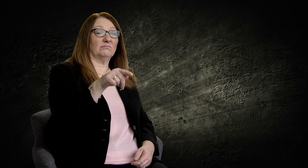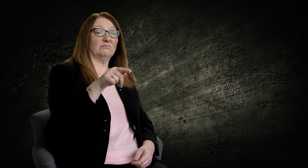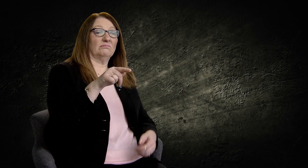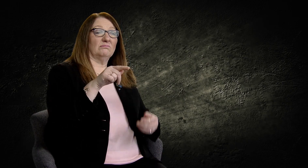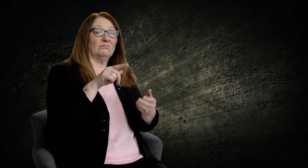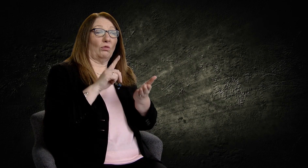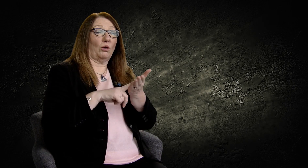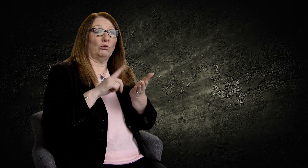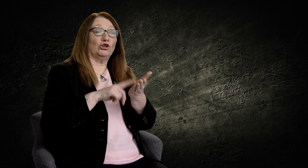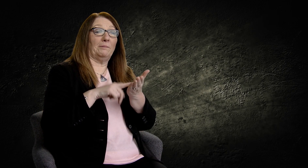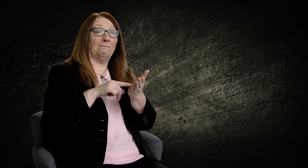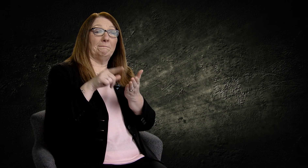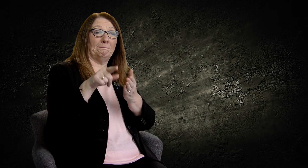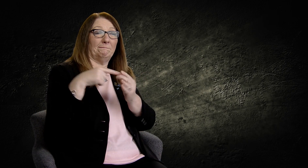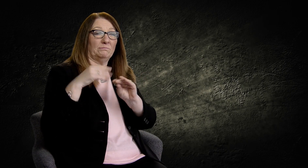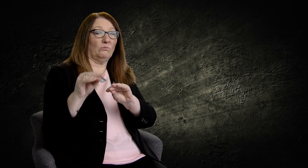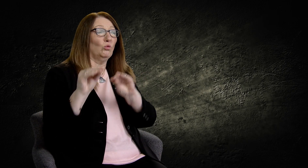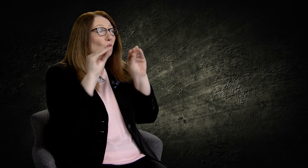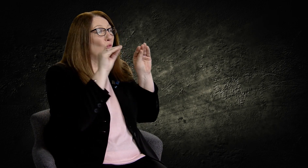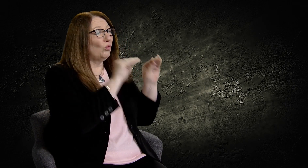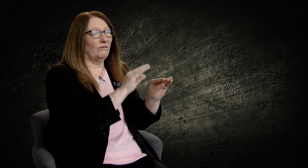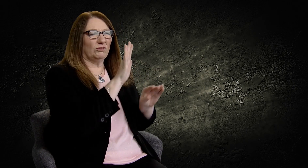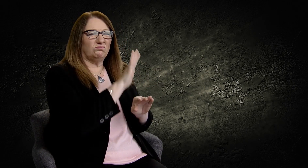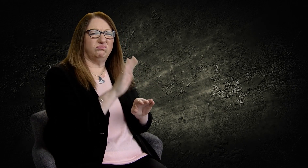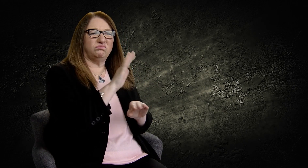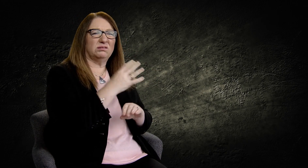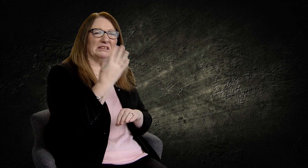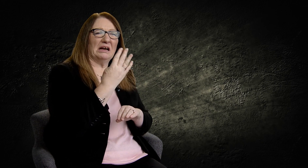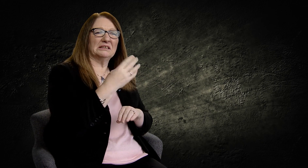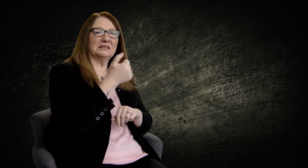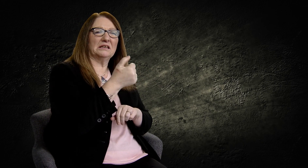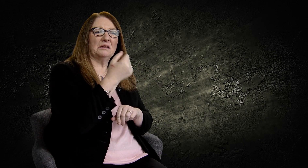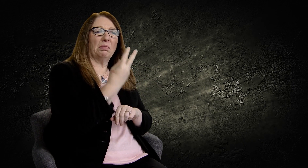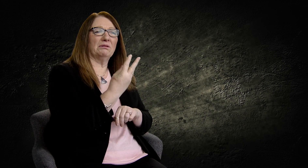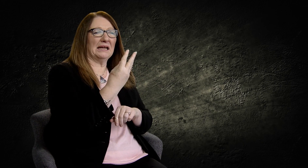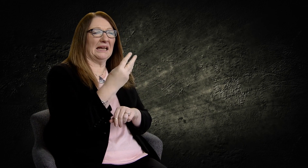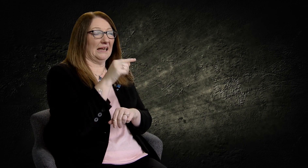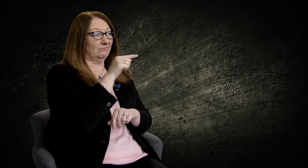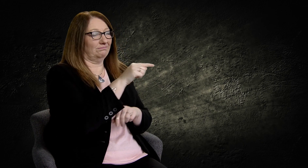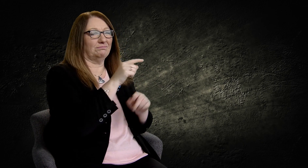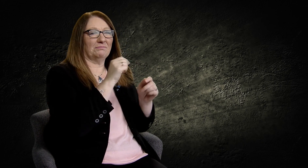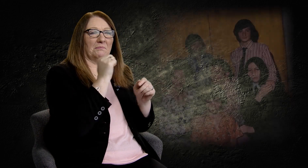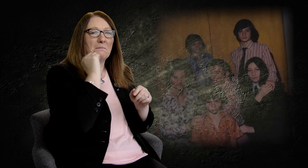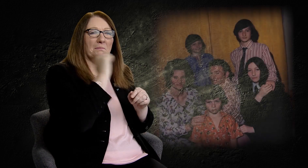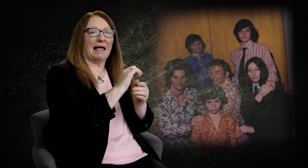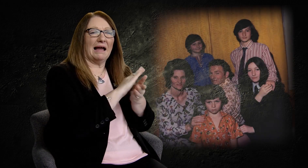In about 1963, we moved from Lewisham to Blackheath,